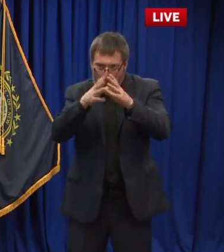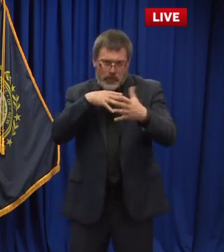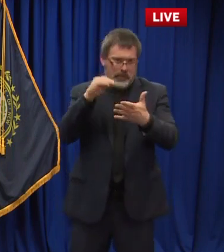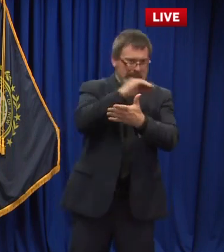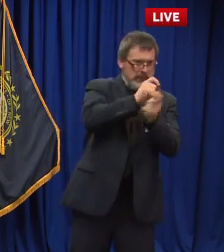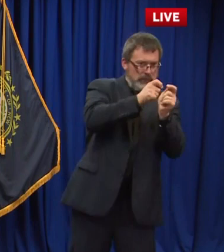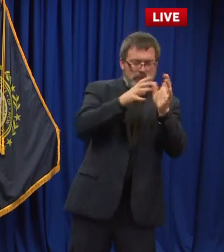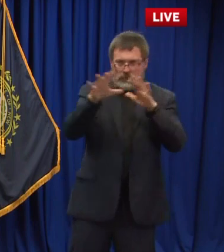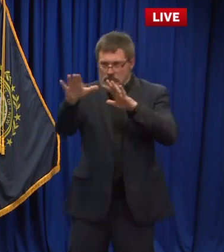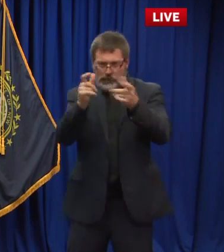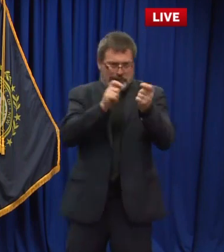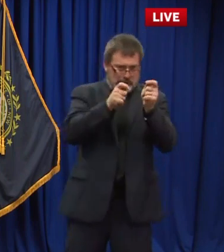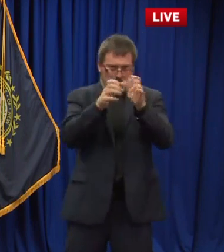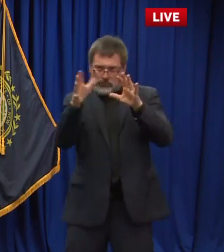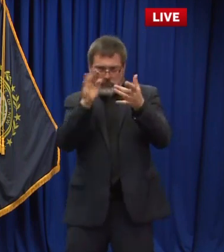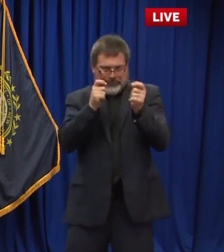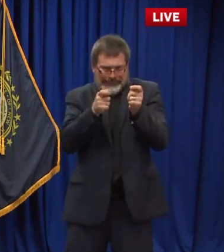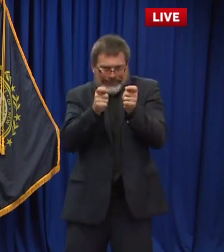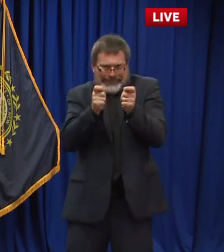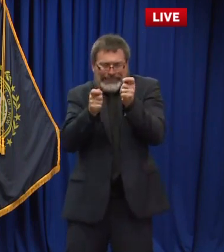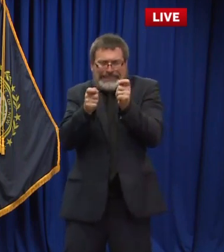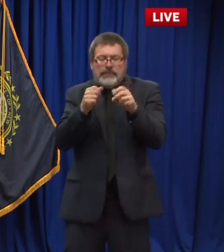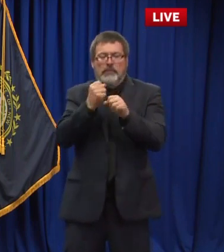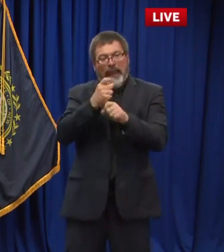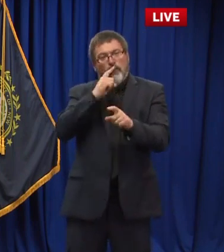WE WILL UPDATE THIS IN THE FUTURE.